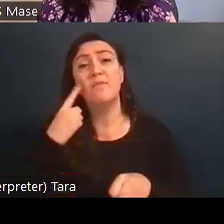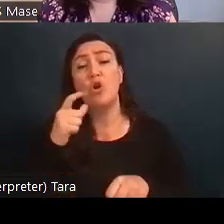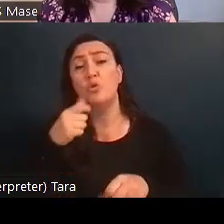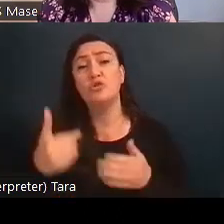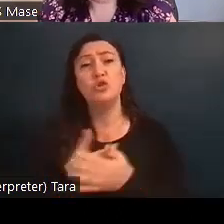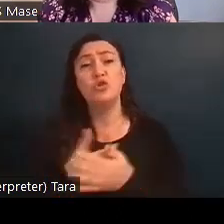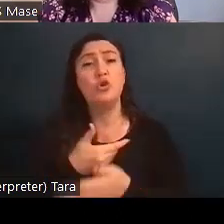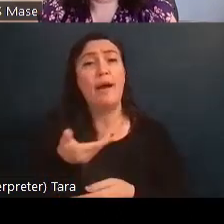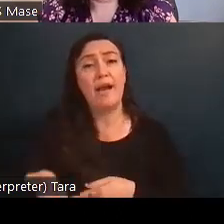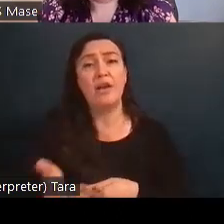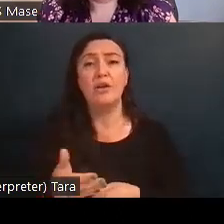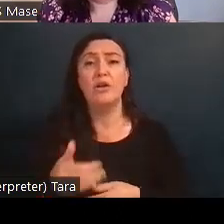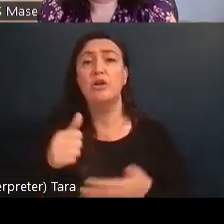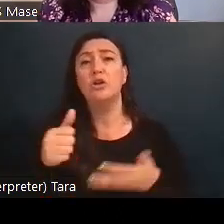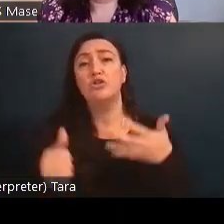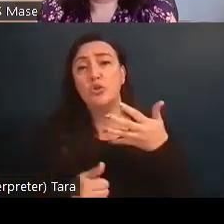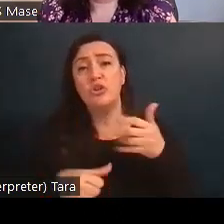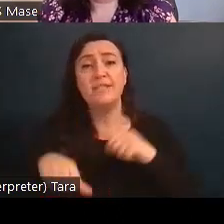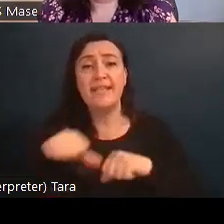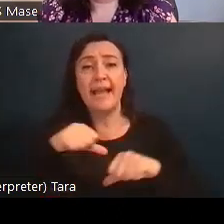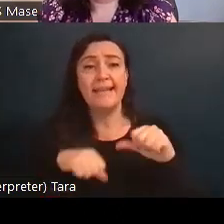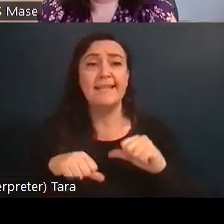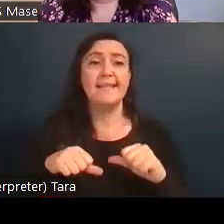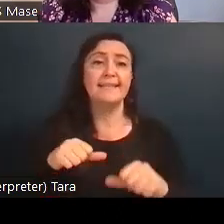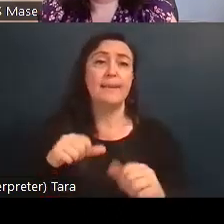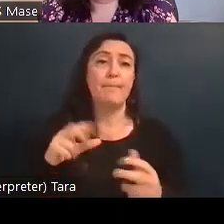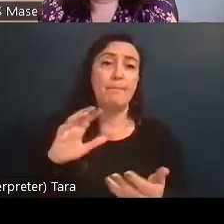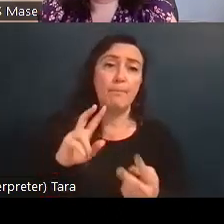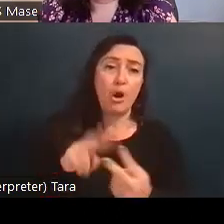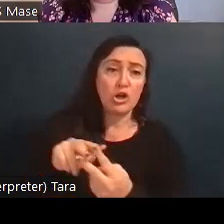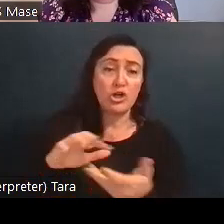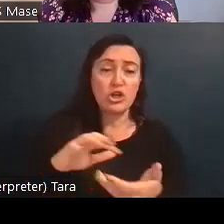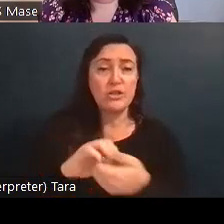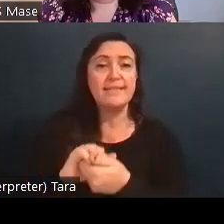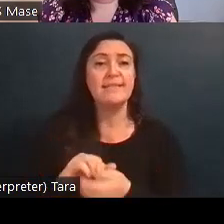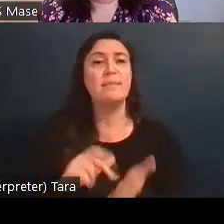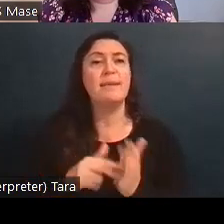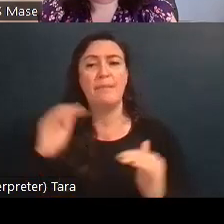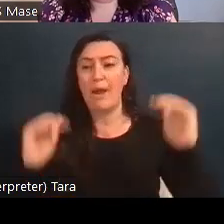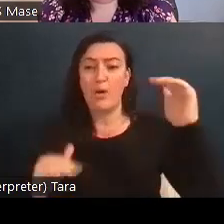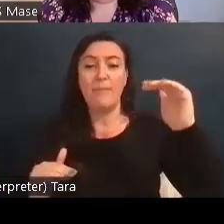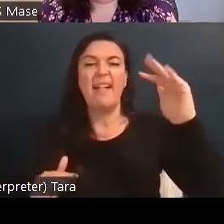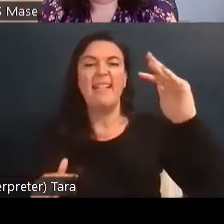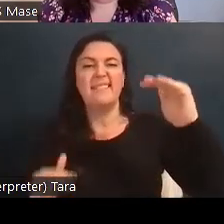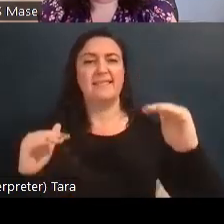help reduce those power imbalances and help mentor new new scientists and leaders in the field.